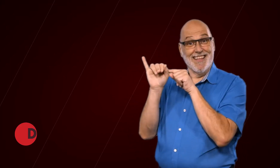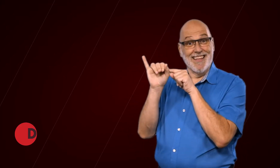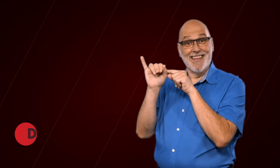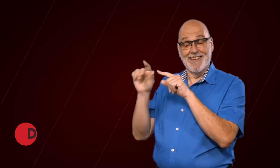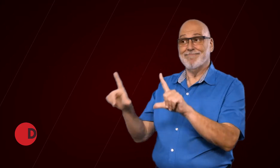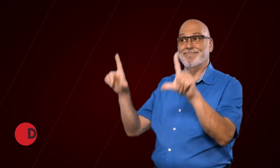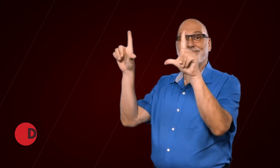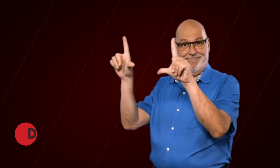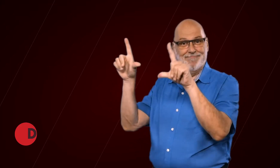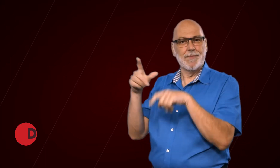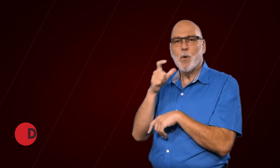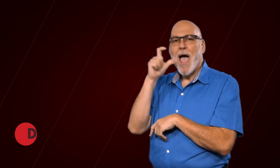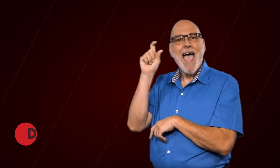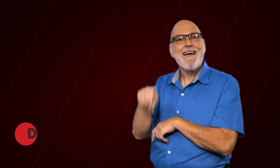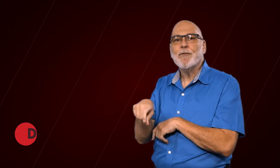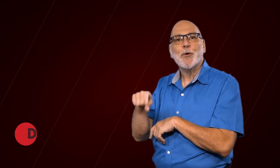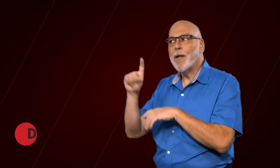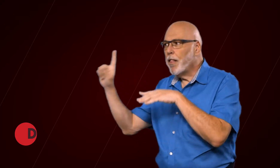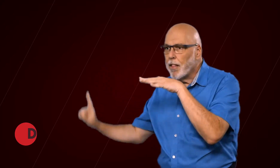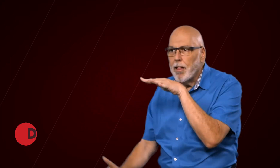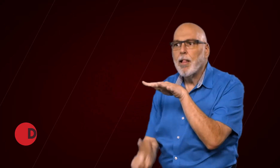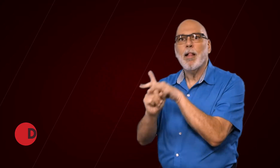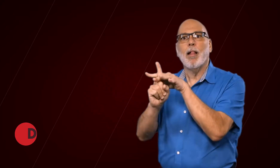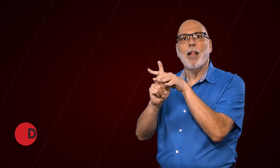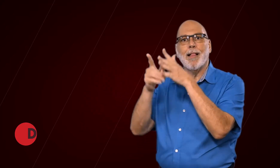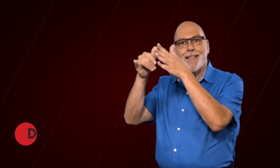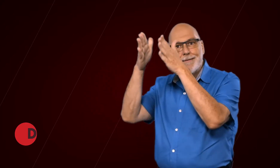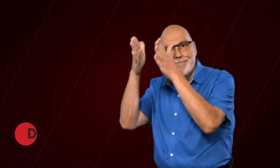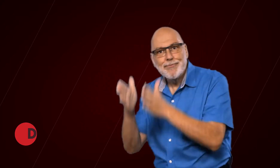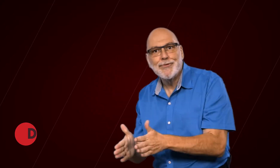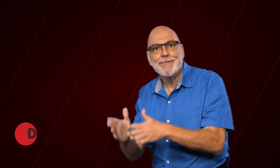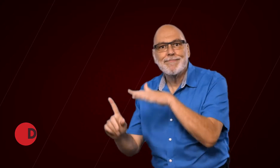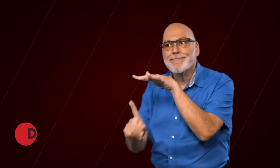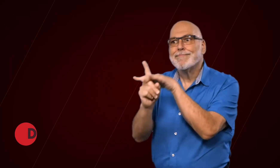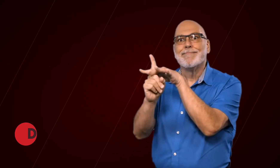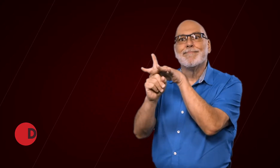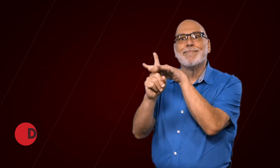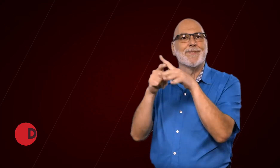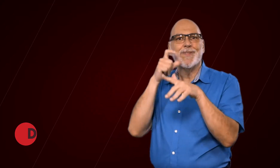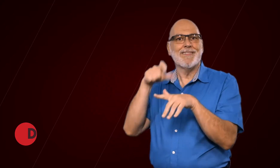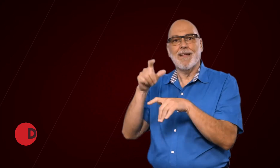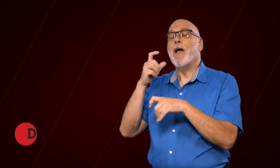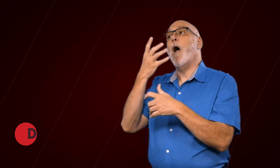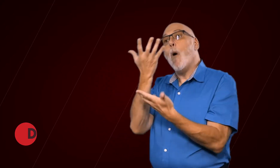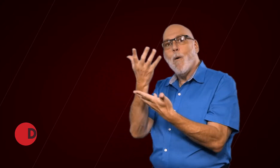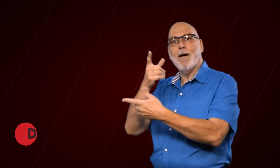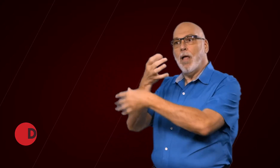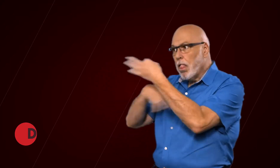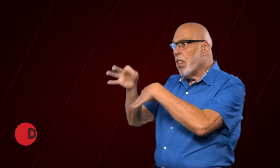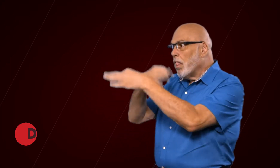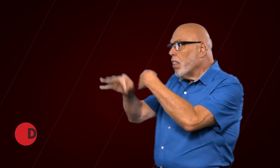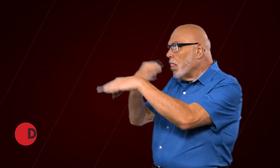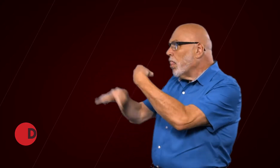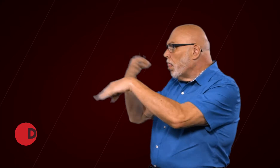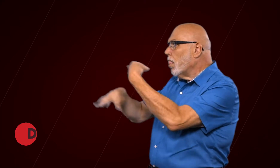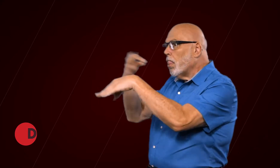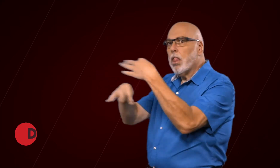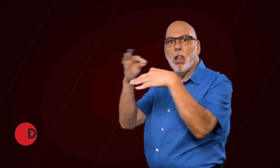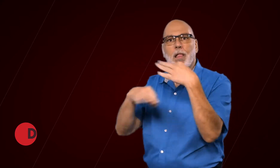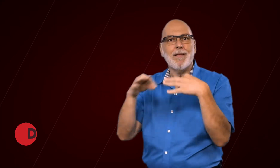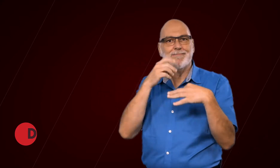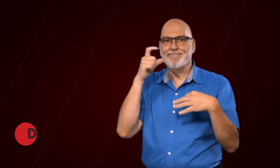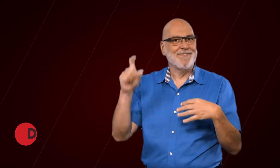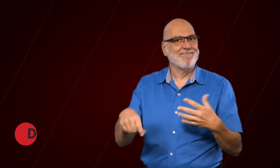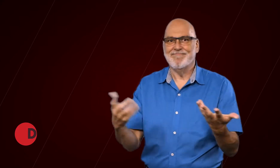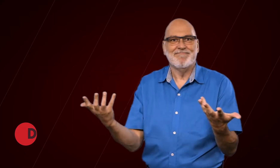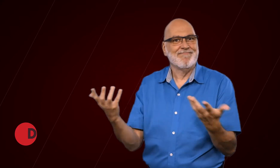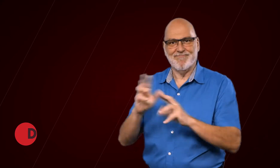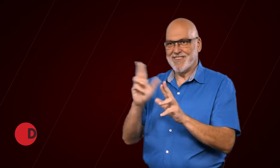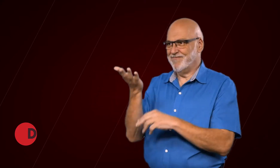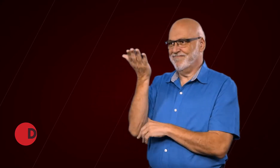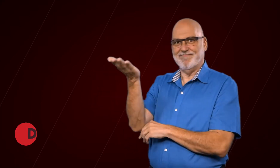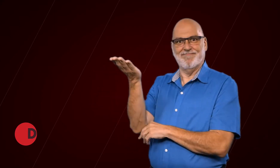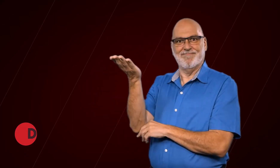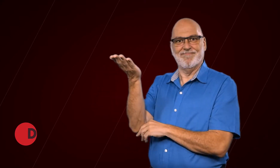VRI is not an ideal substitute for onsite interpreting.